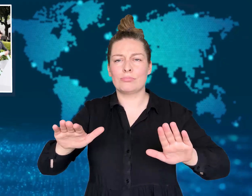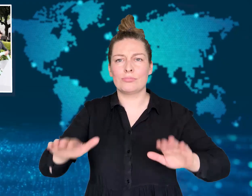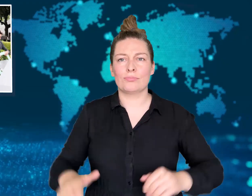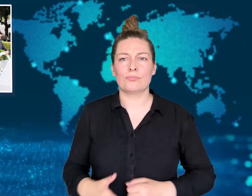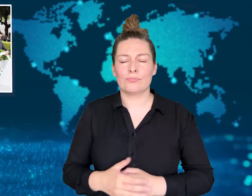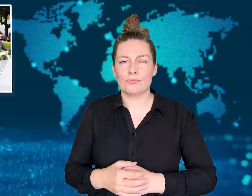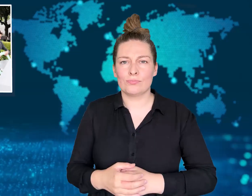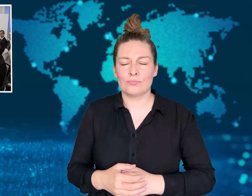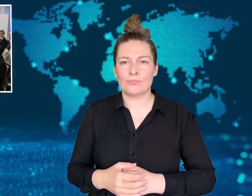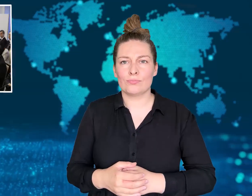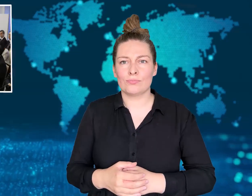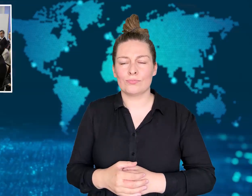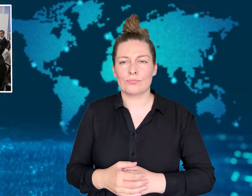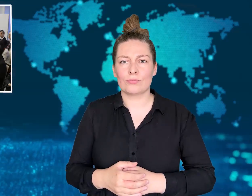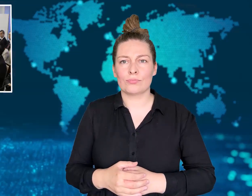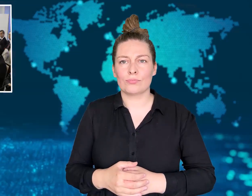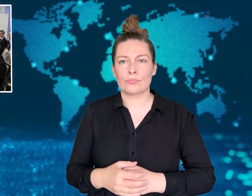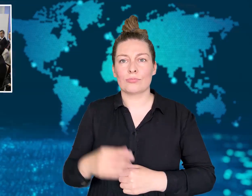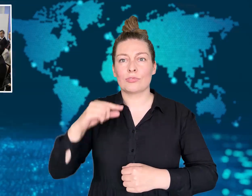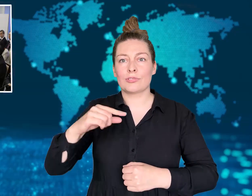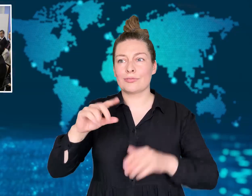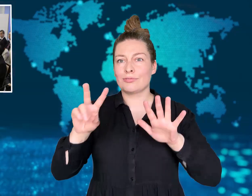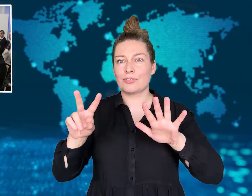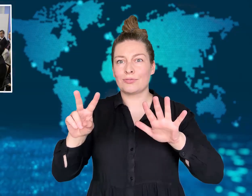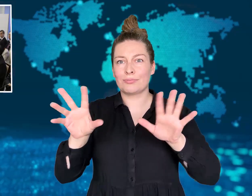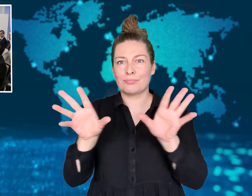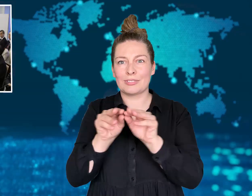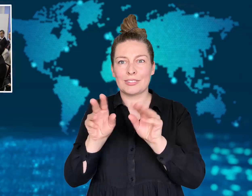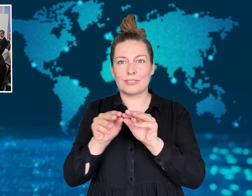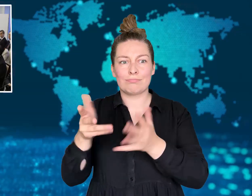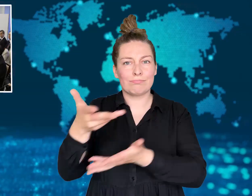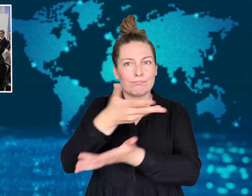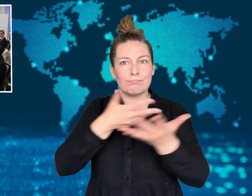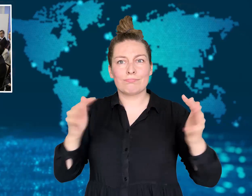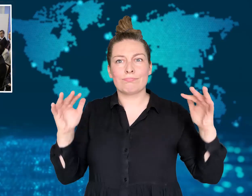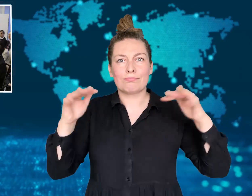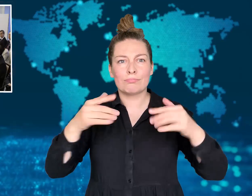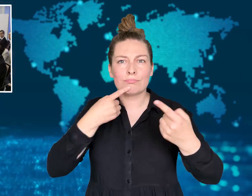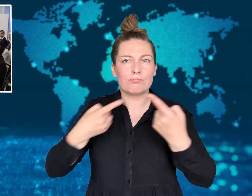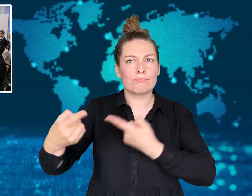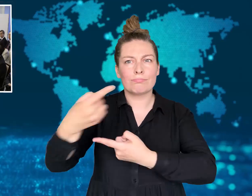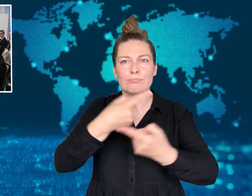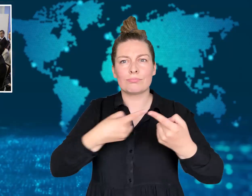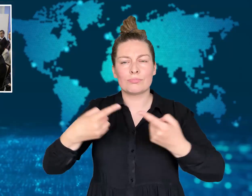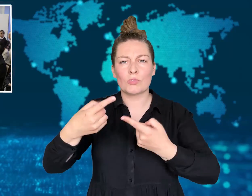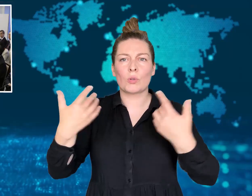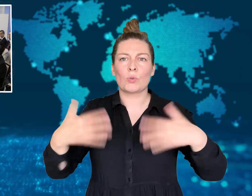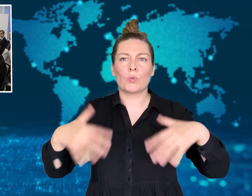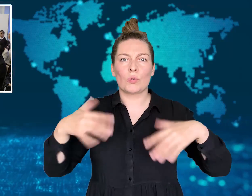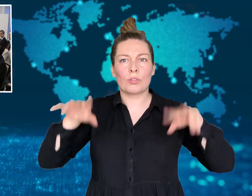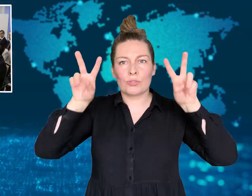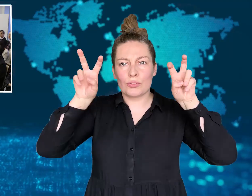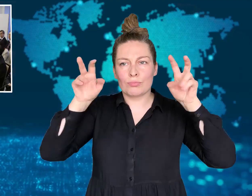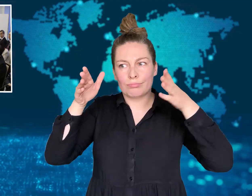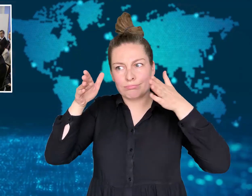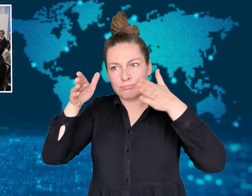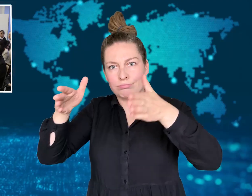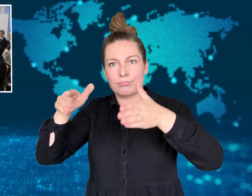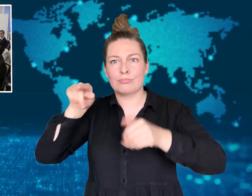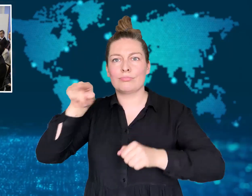Also addressed were climate change, AI, and nuclear arms.